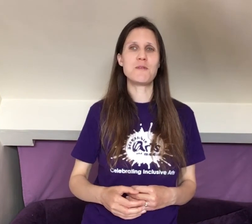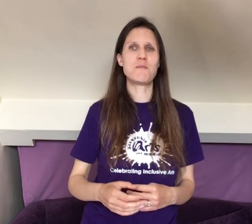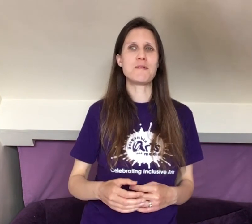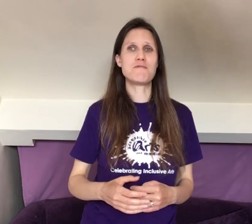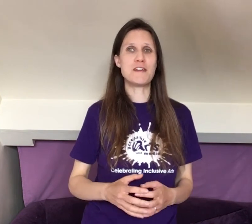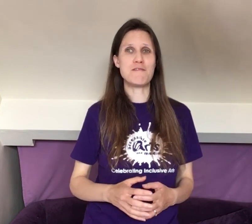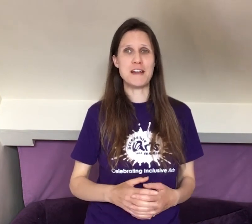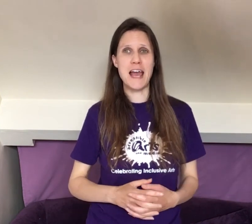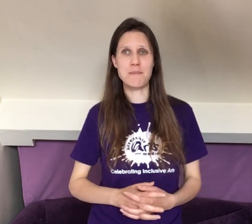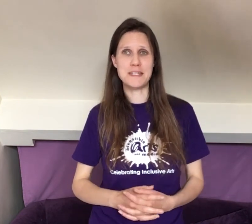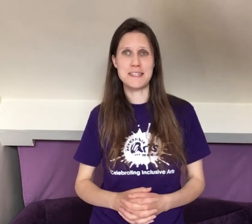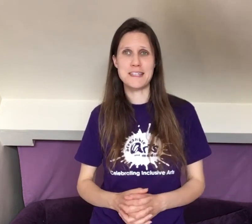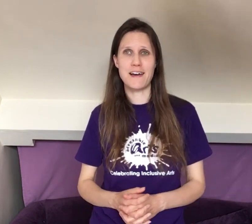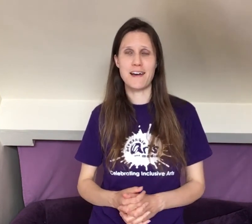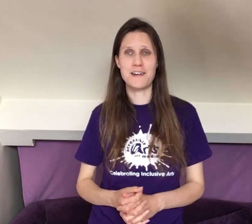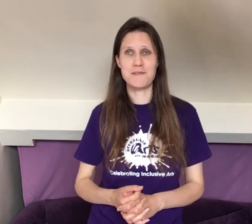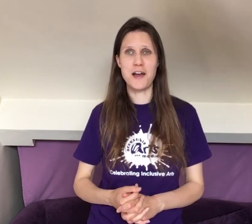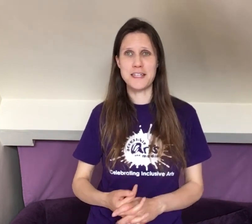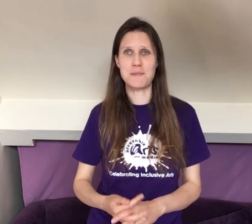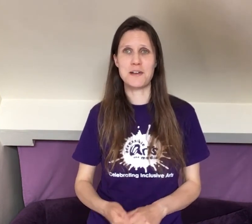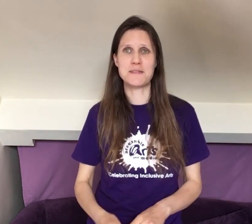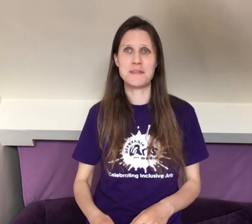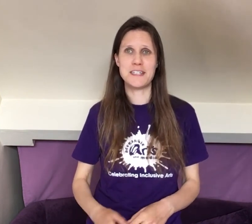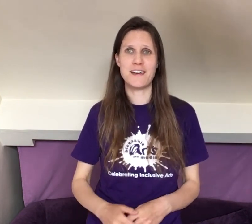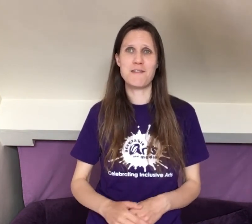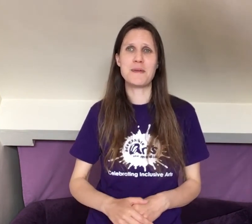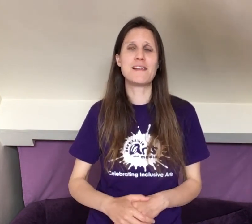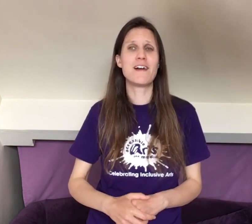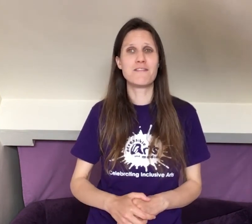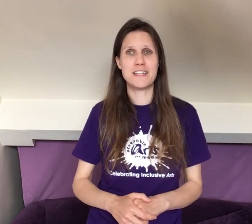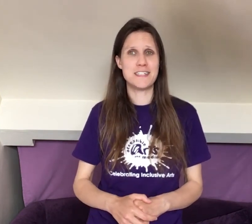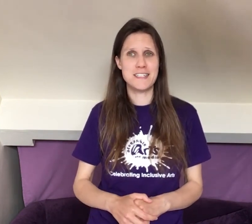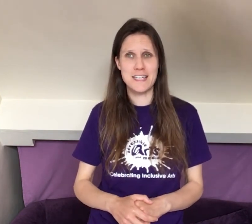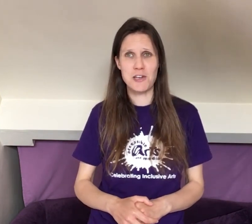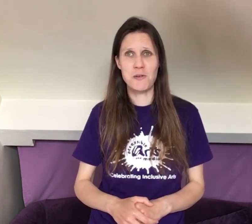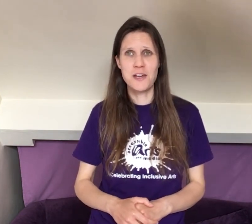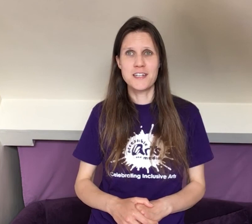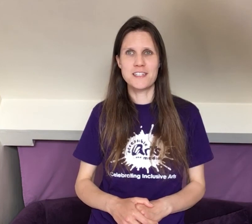we would be really, really happy to see that at Accessible Arts and Media. It would be lovely to see you.